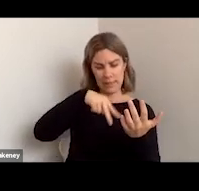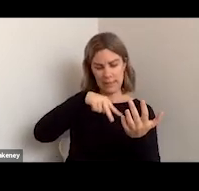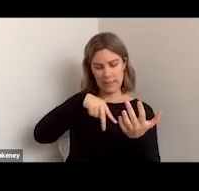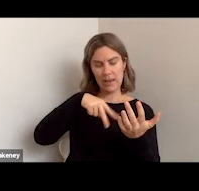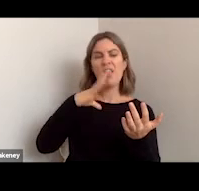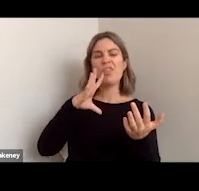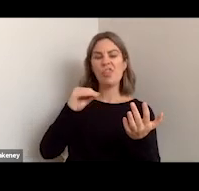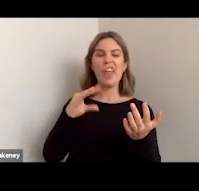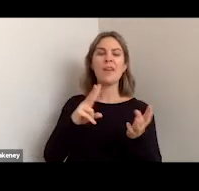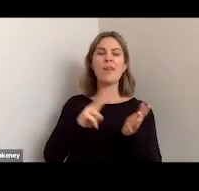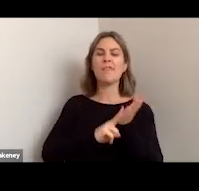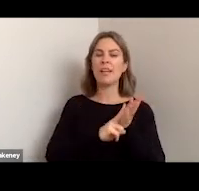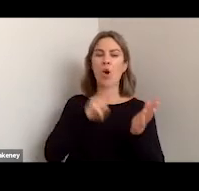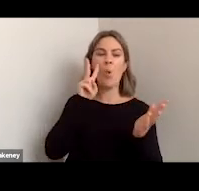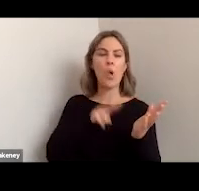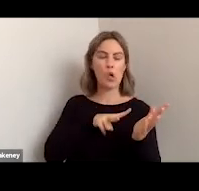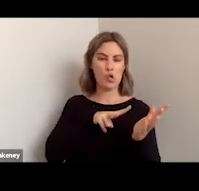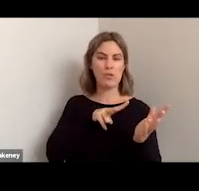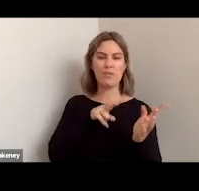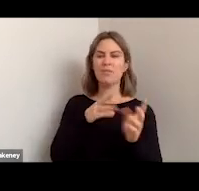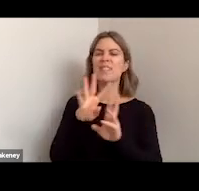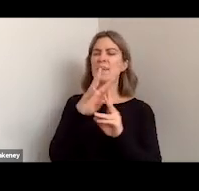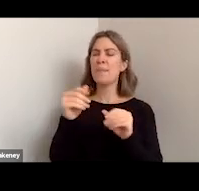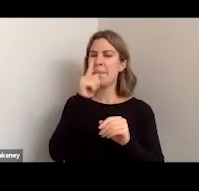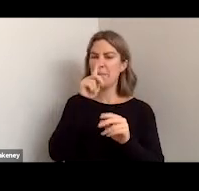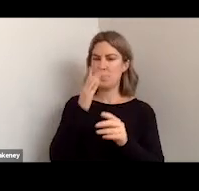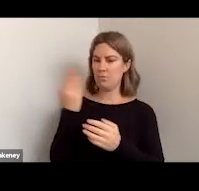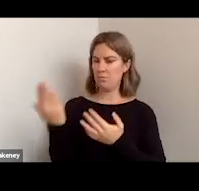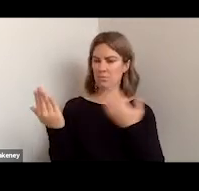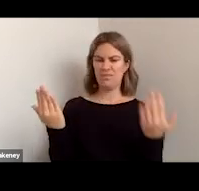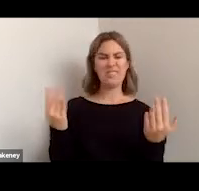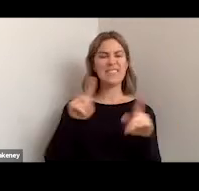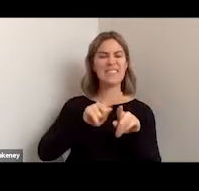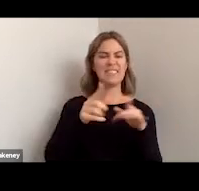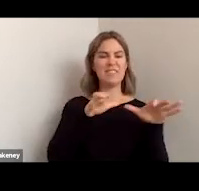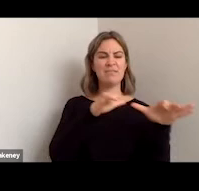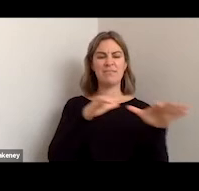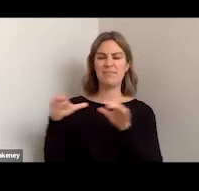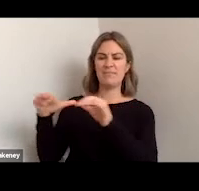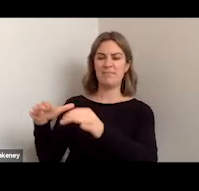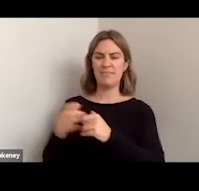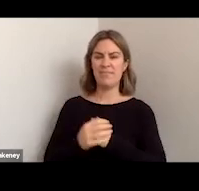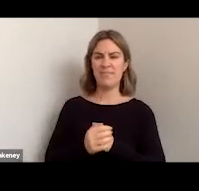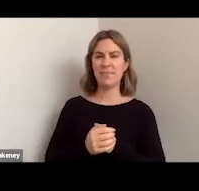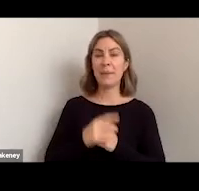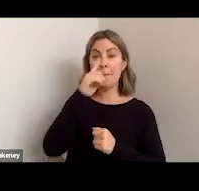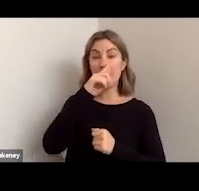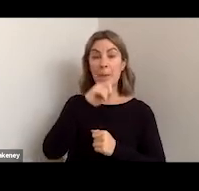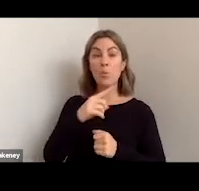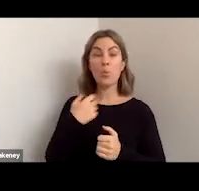And people who are more prone to images and videos get more images and videos in their feeds.